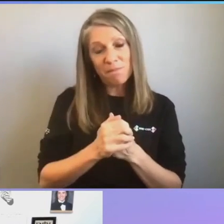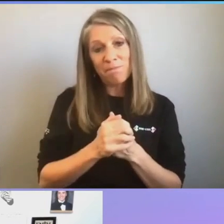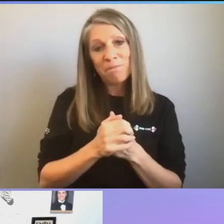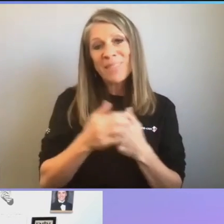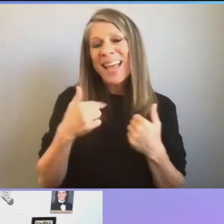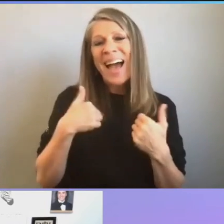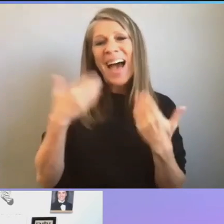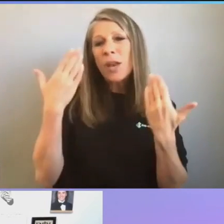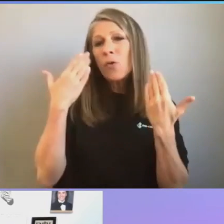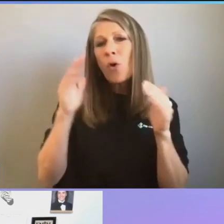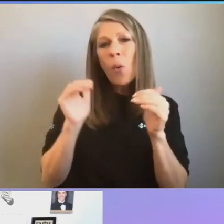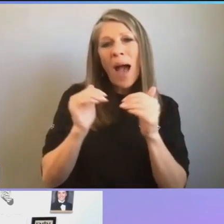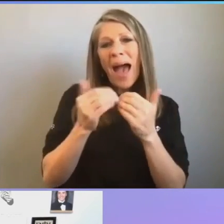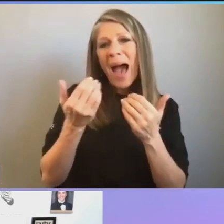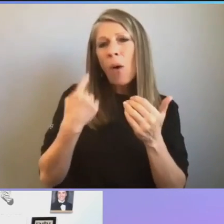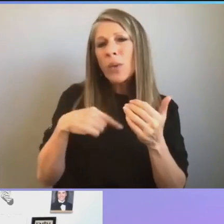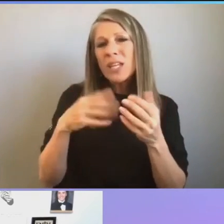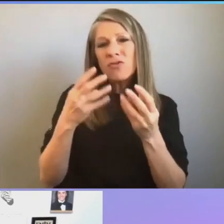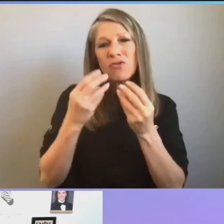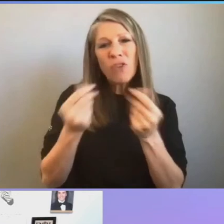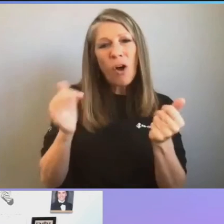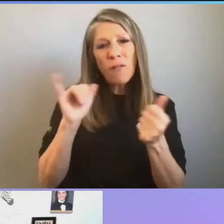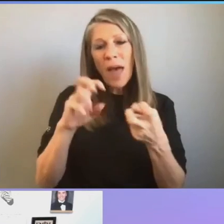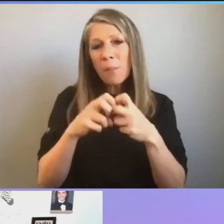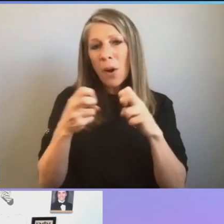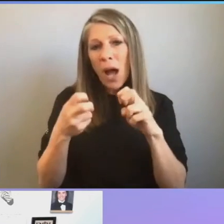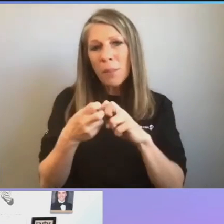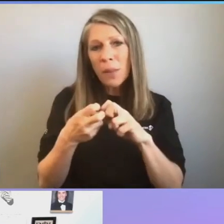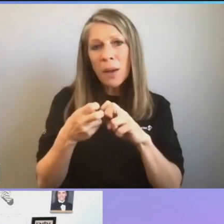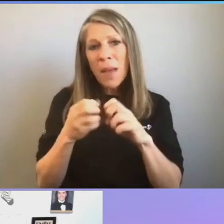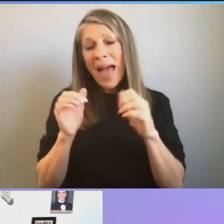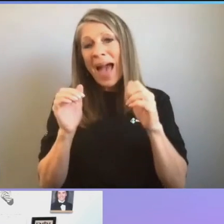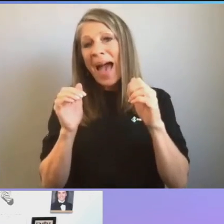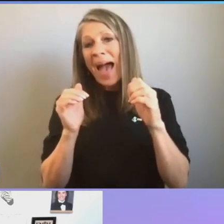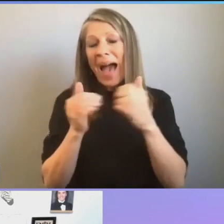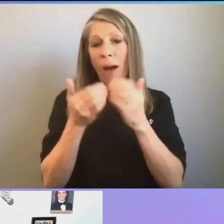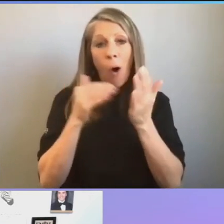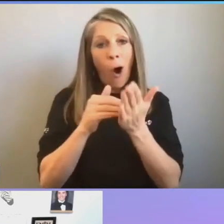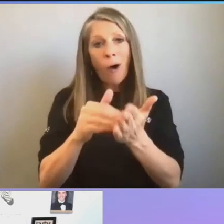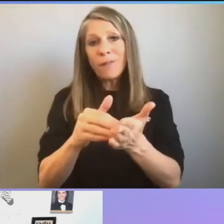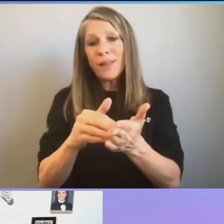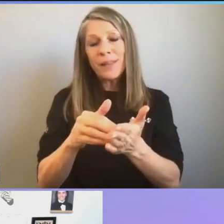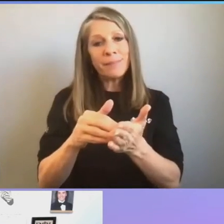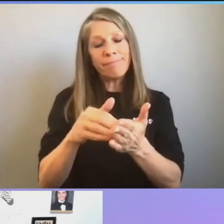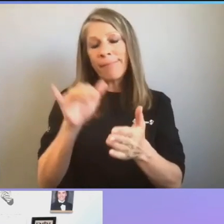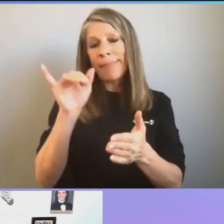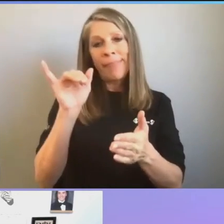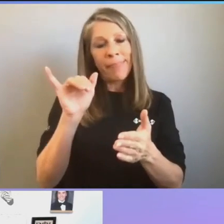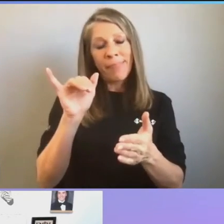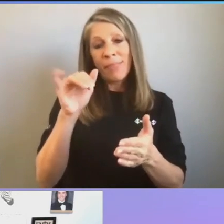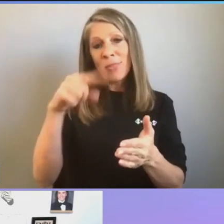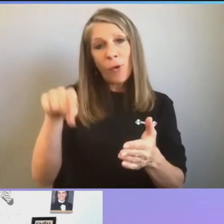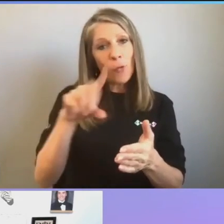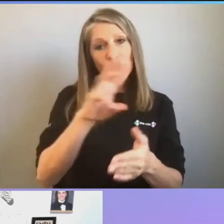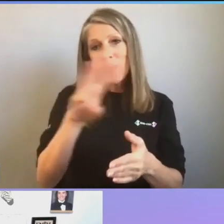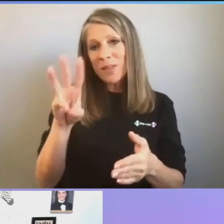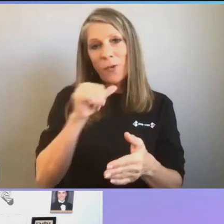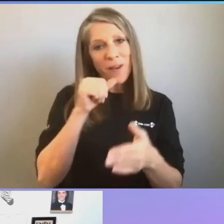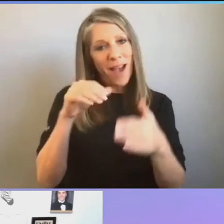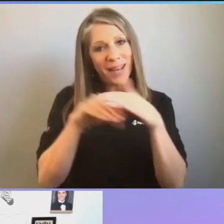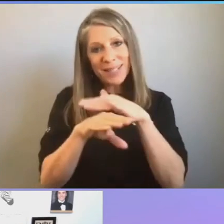going to go to the county election office to look up that information. I don't know how we solve the problem